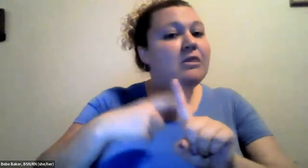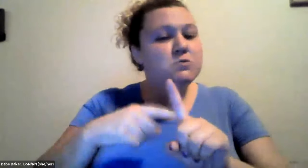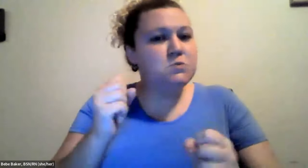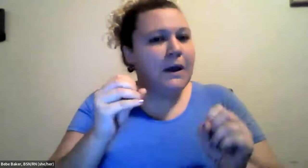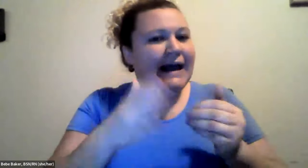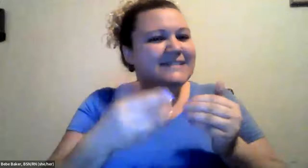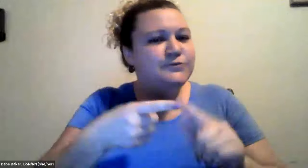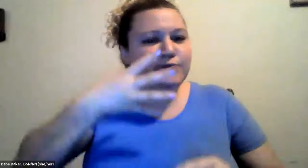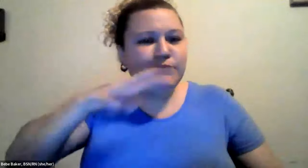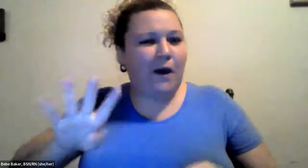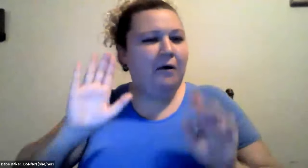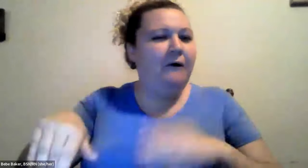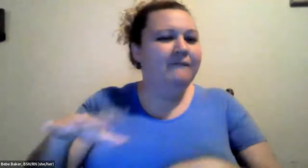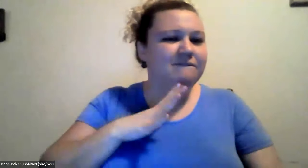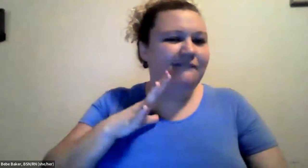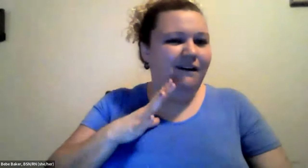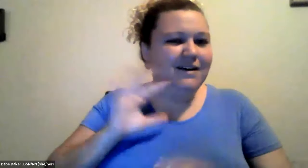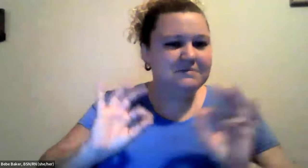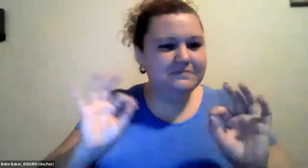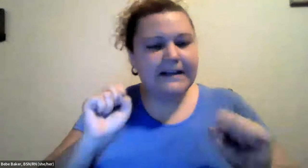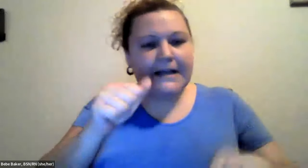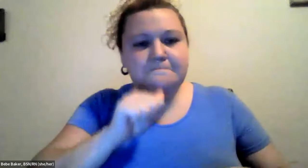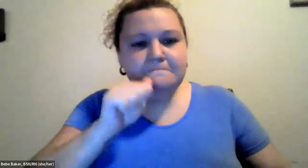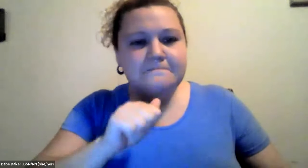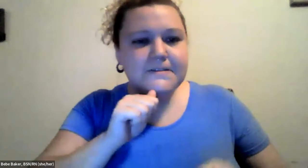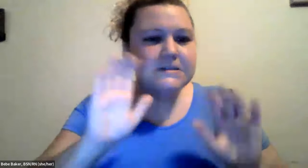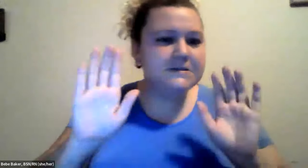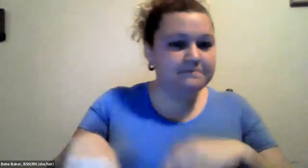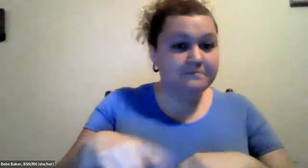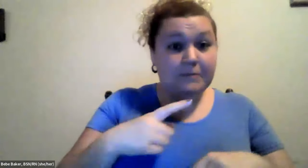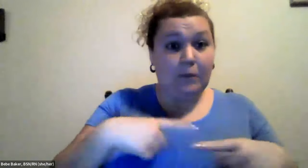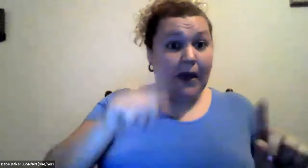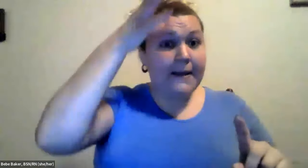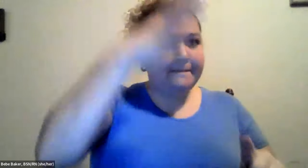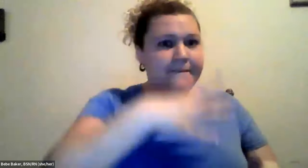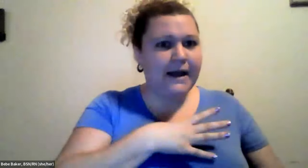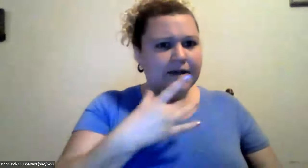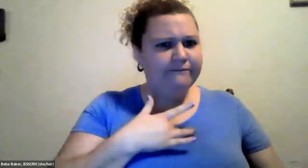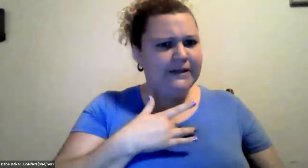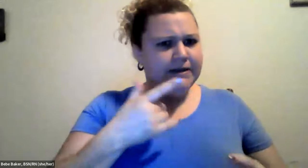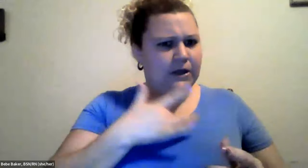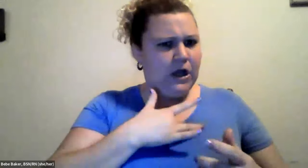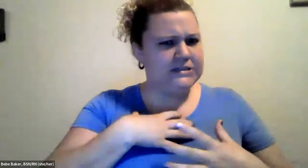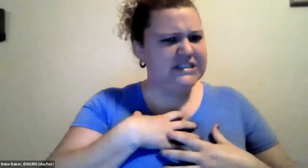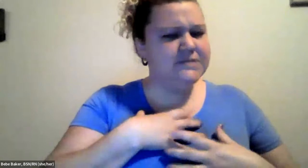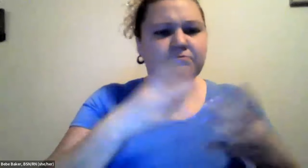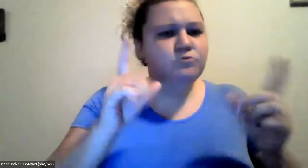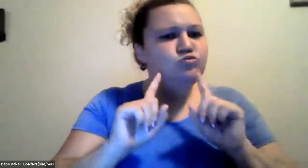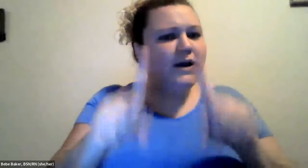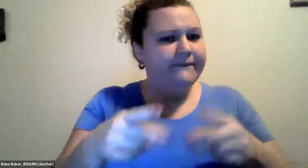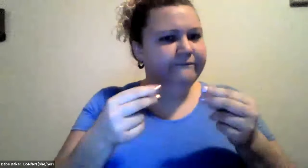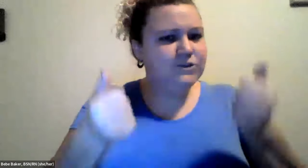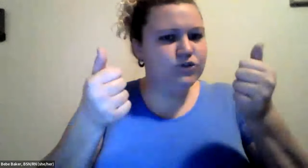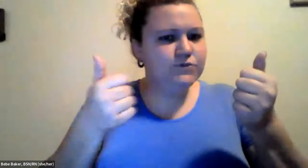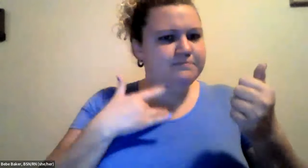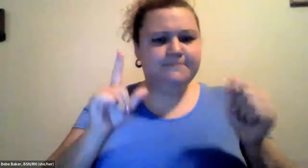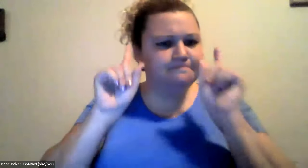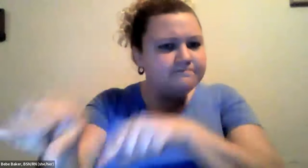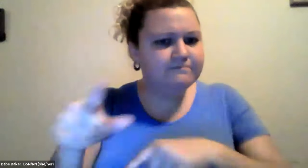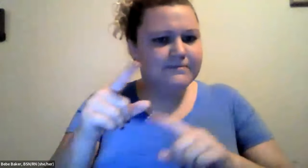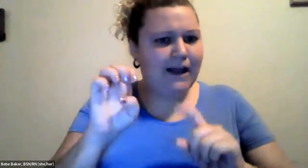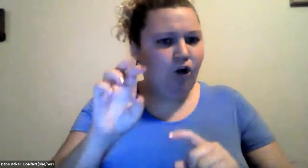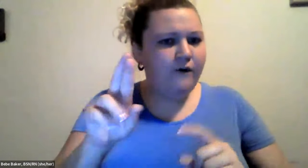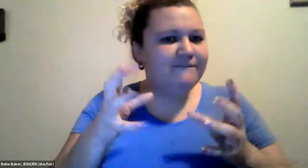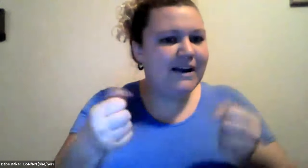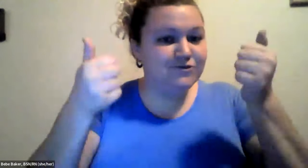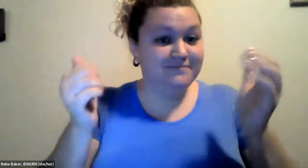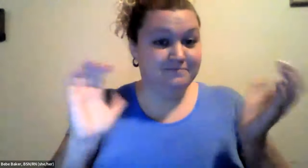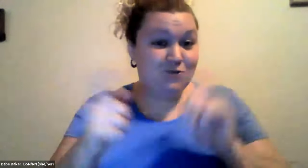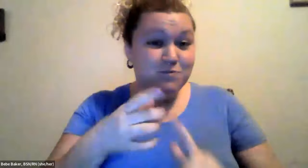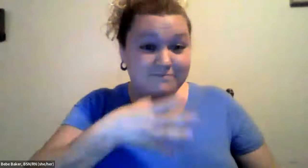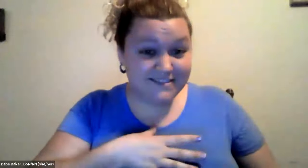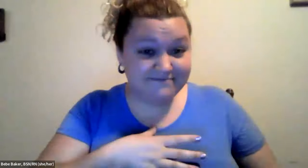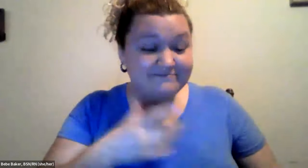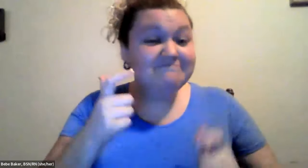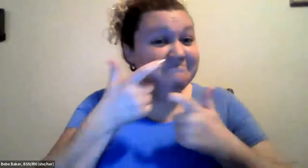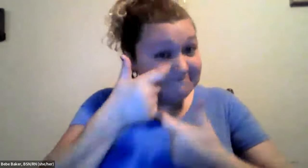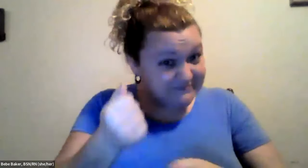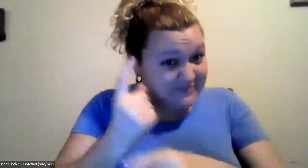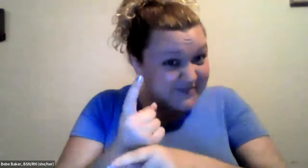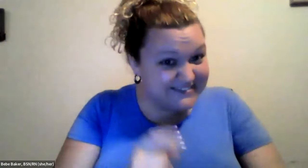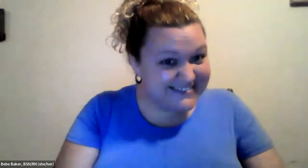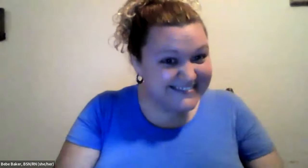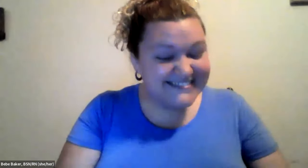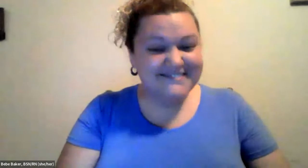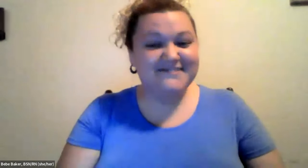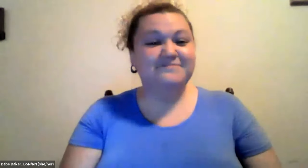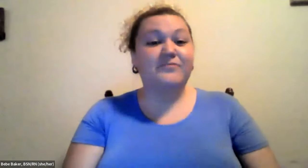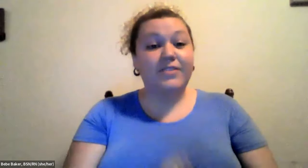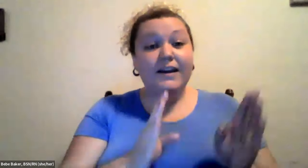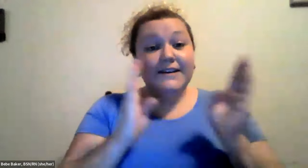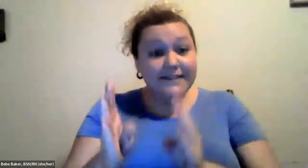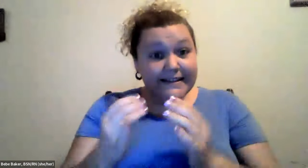Cristine Saunders: So they experienced that every month and so it's easy to overlook and just kind of try to get through it, while men feel like the the tightness in the chest makes them go and talk to the doctor or maybe go to the er faster so interesting right.